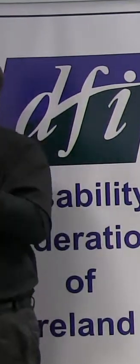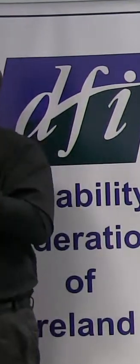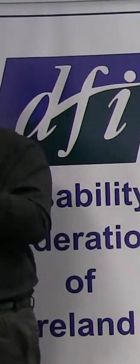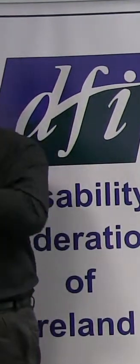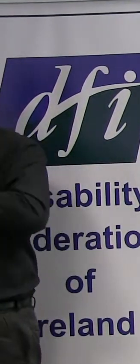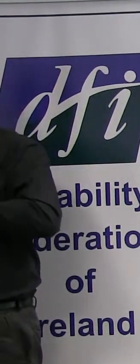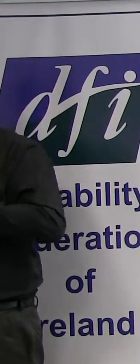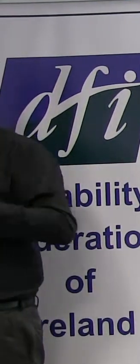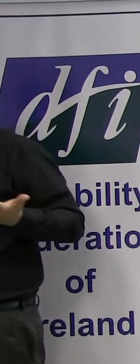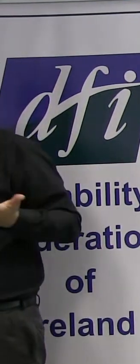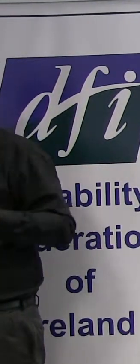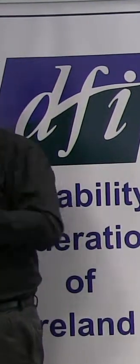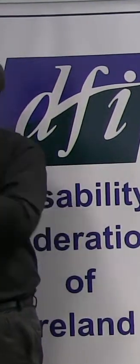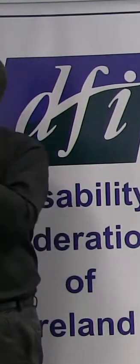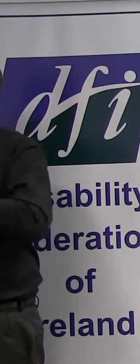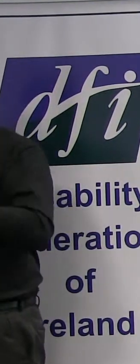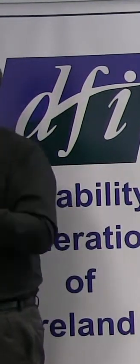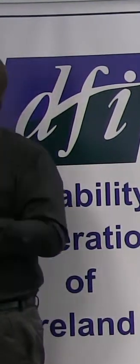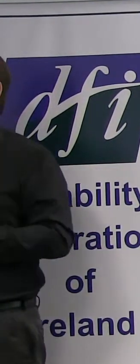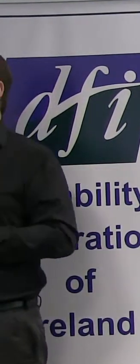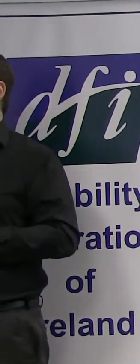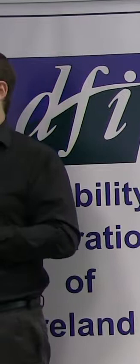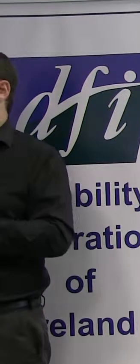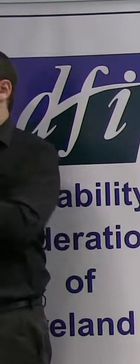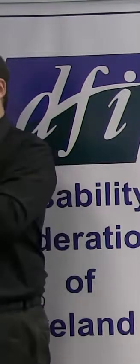independent statutory authority that must regulate, our mission is to regulate